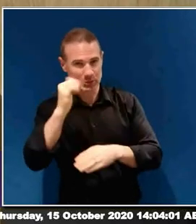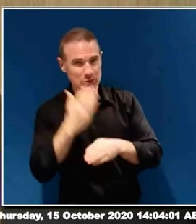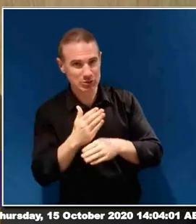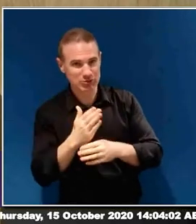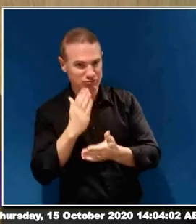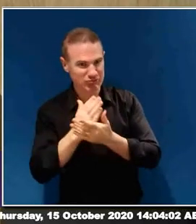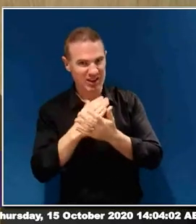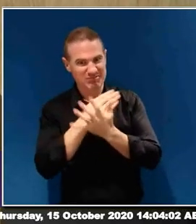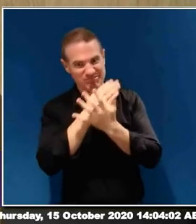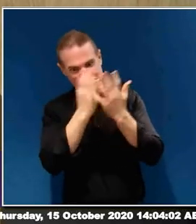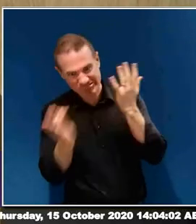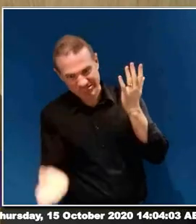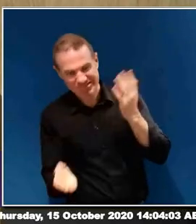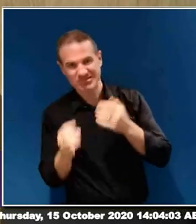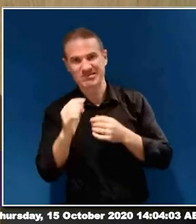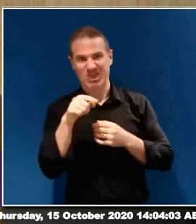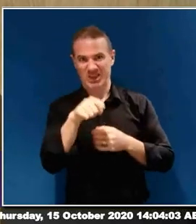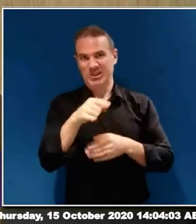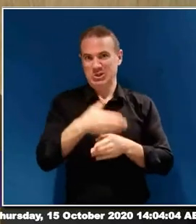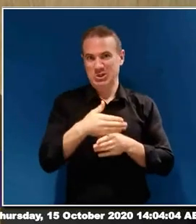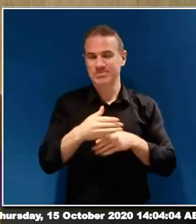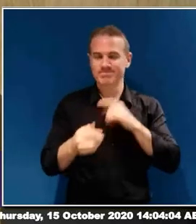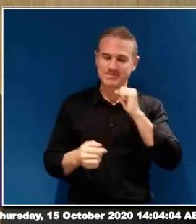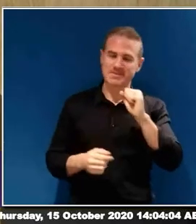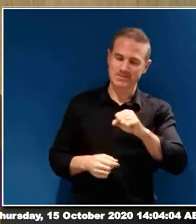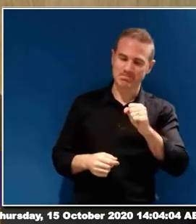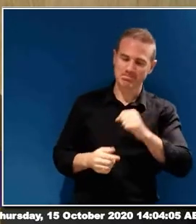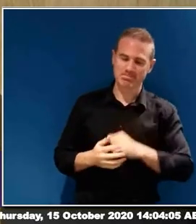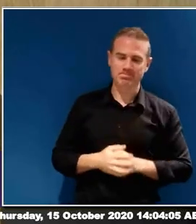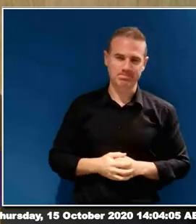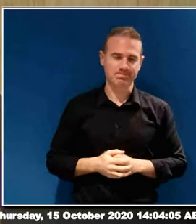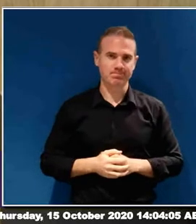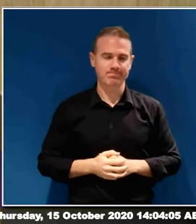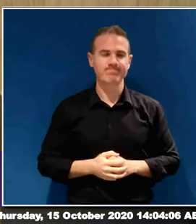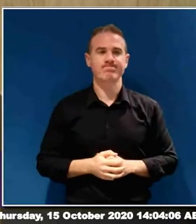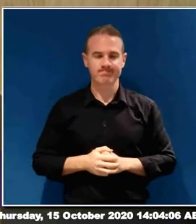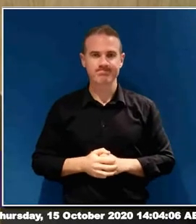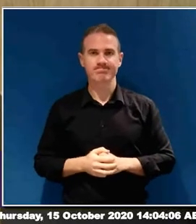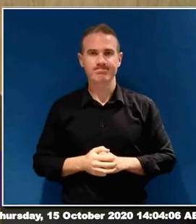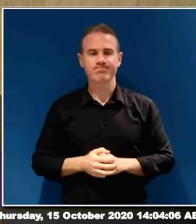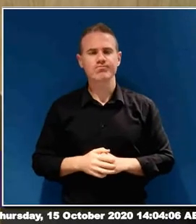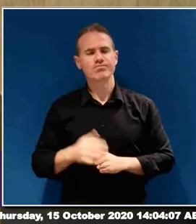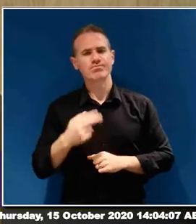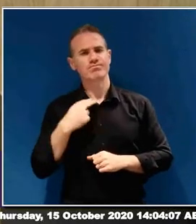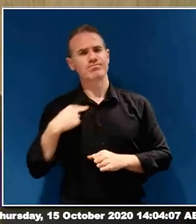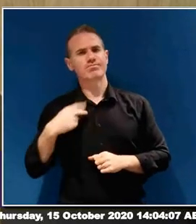In your statement you explain how guidance officers